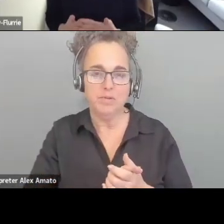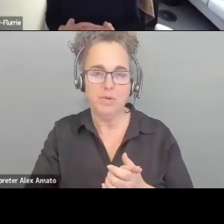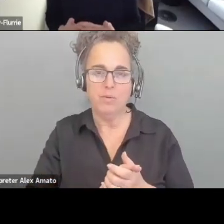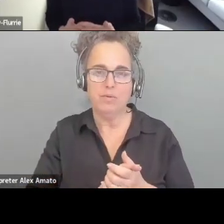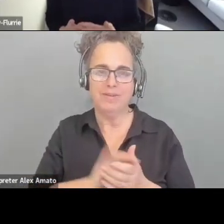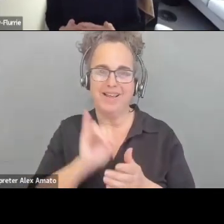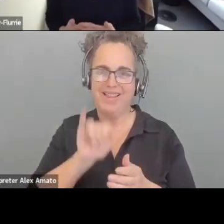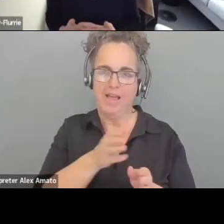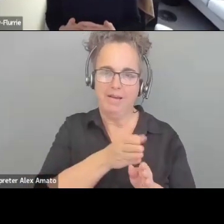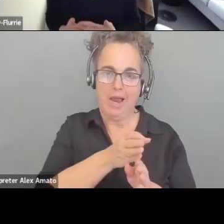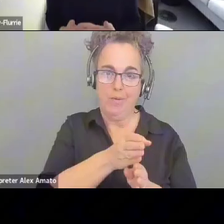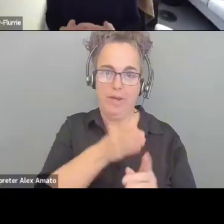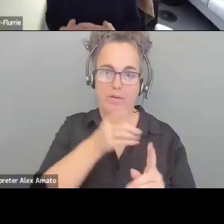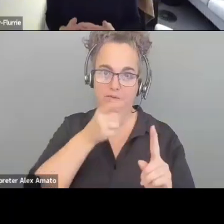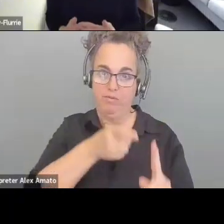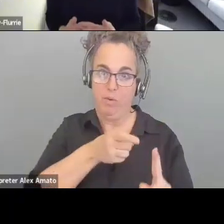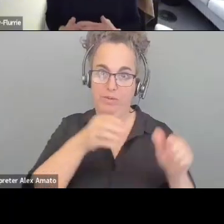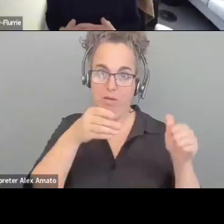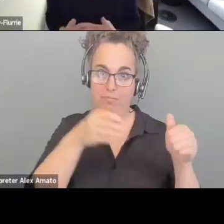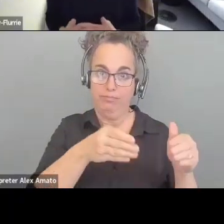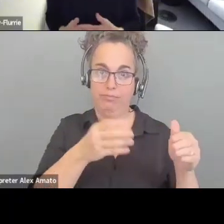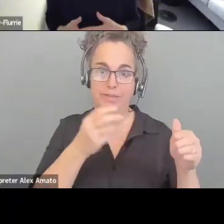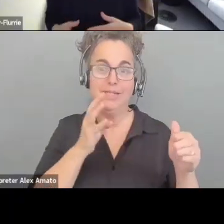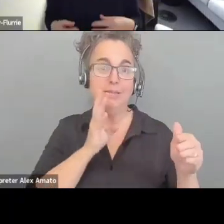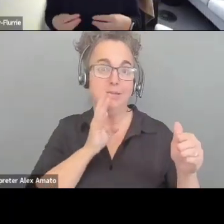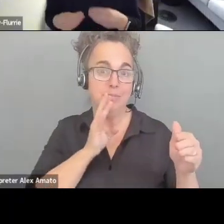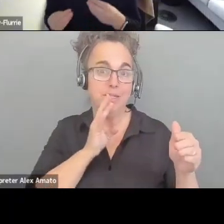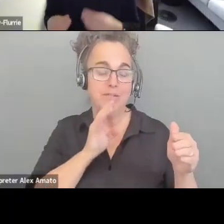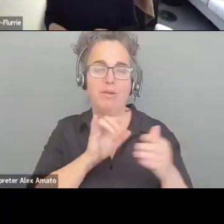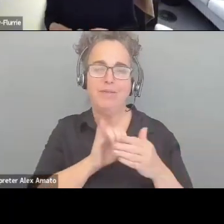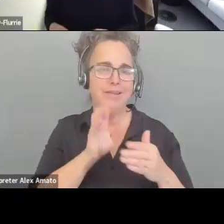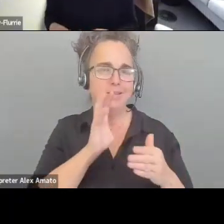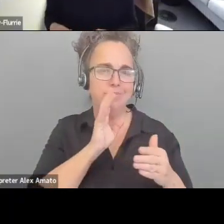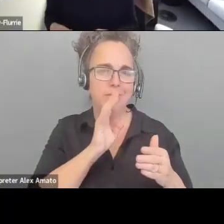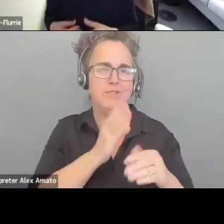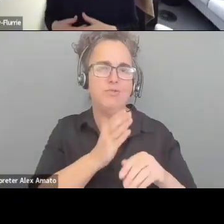and for speech in particular is make sure that speech is improved